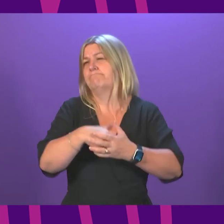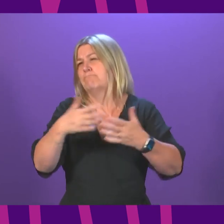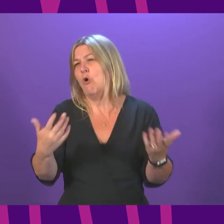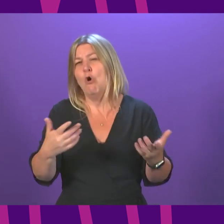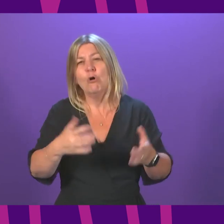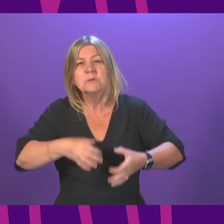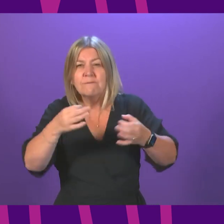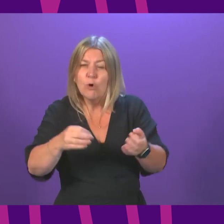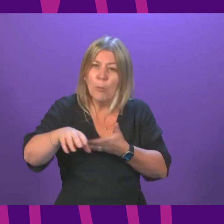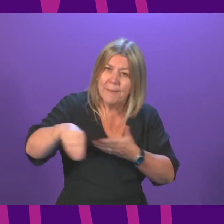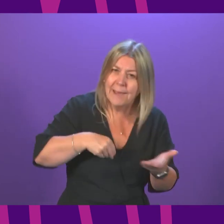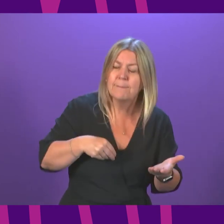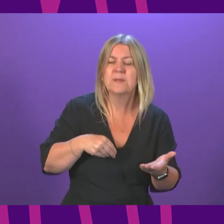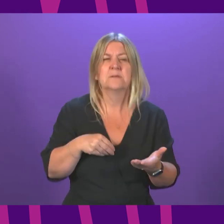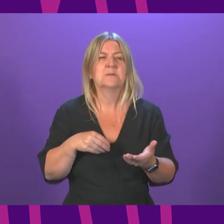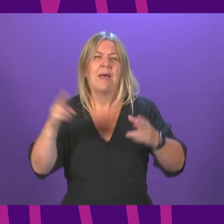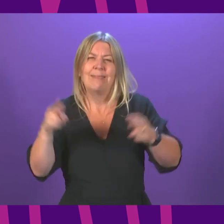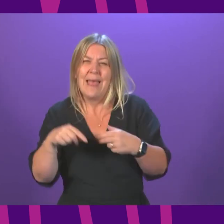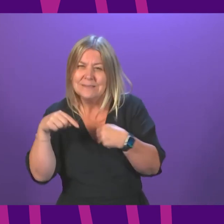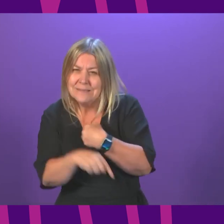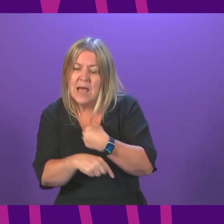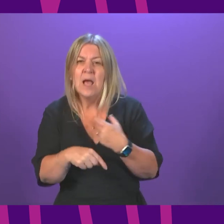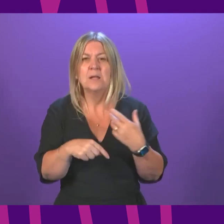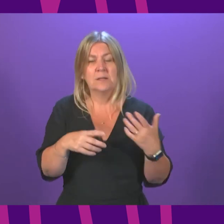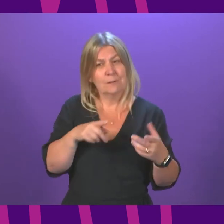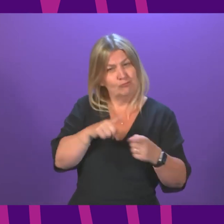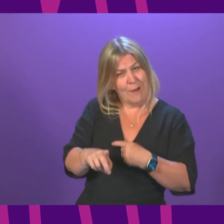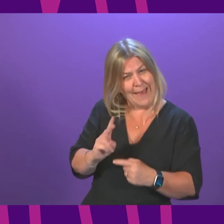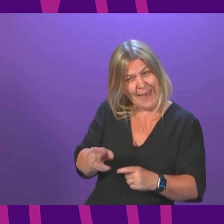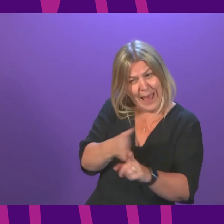bill that does not extend power to such an extent or for such a length of time.